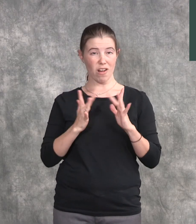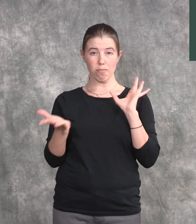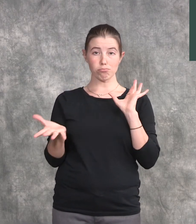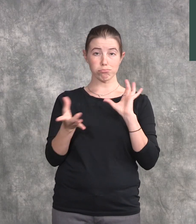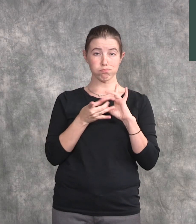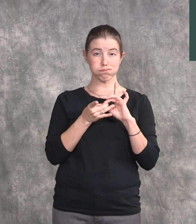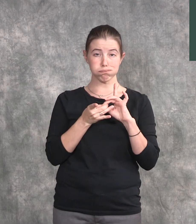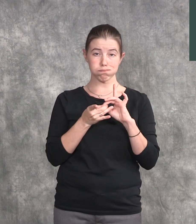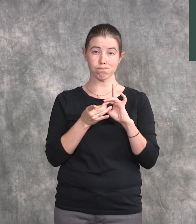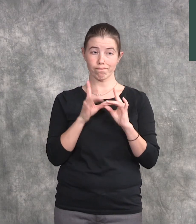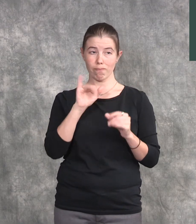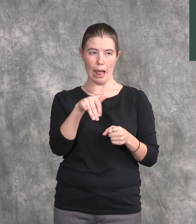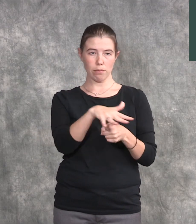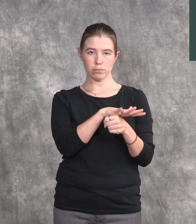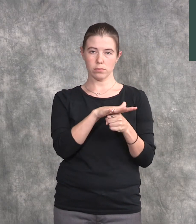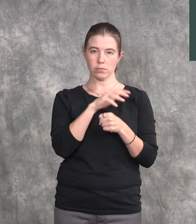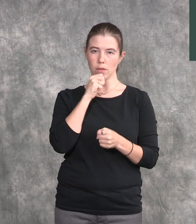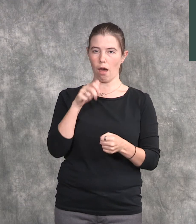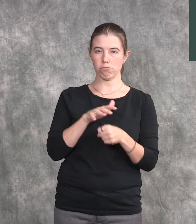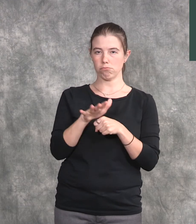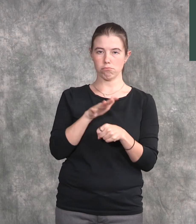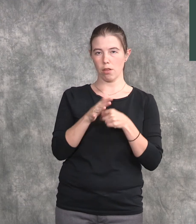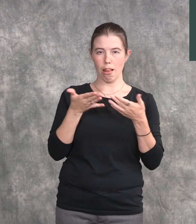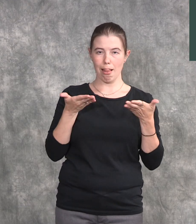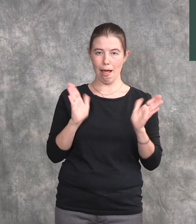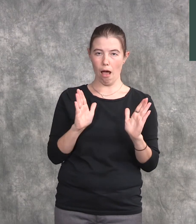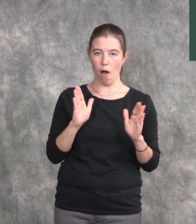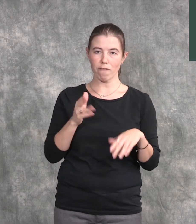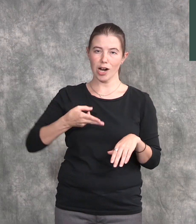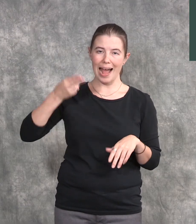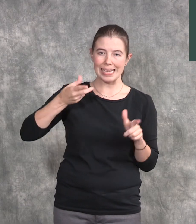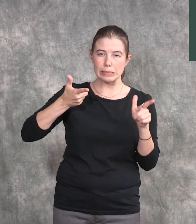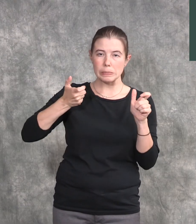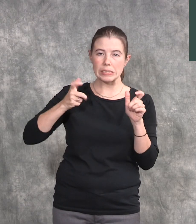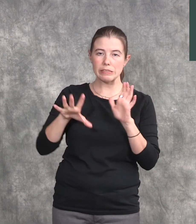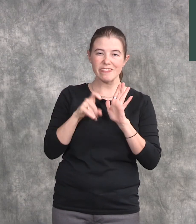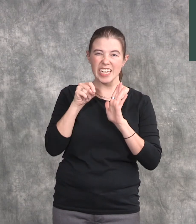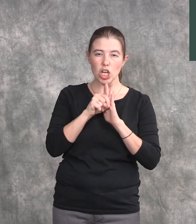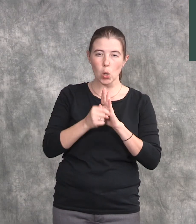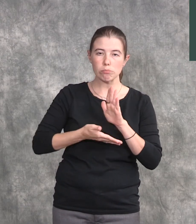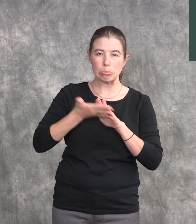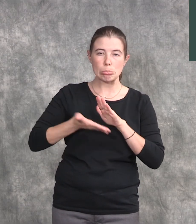If internet connection in the office is not sufficient to allow for high-speed video